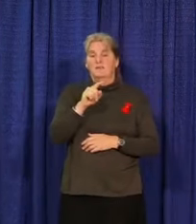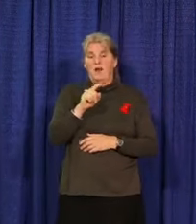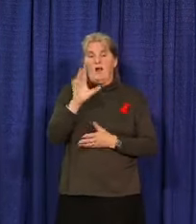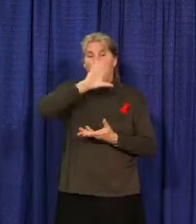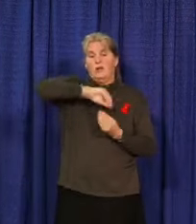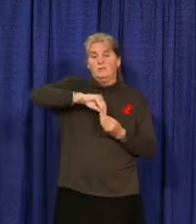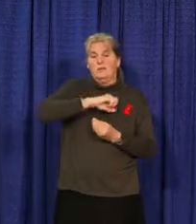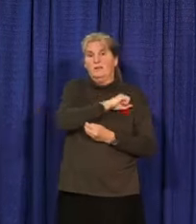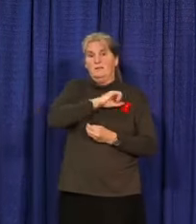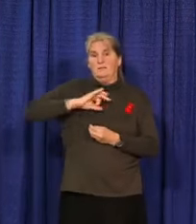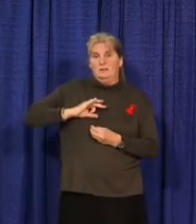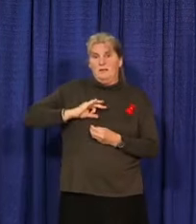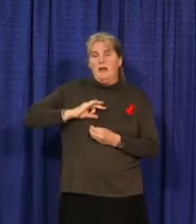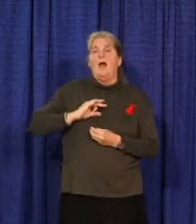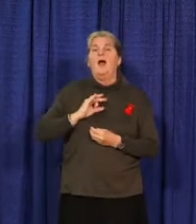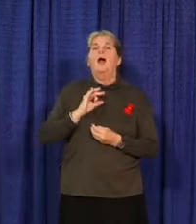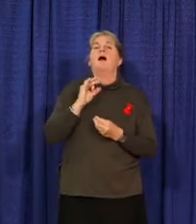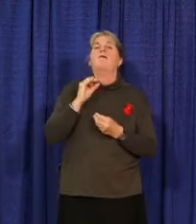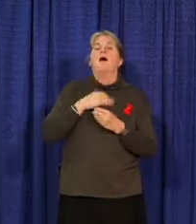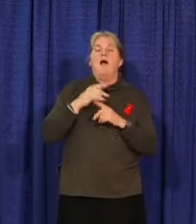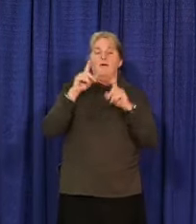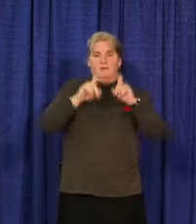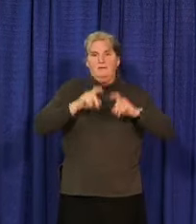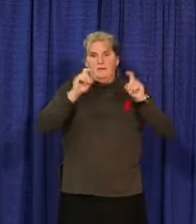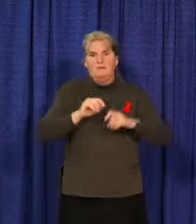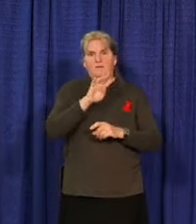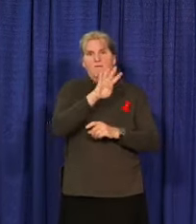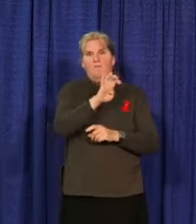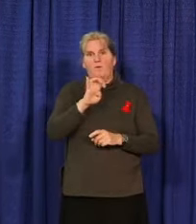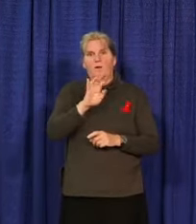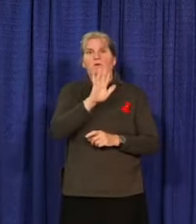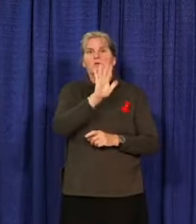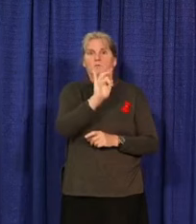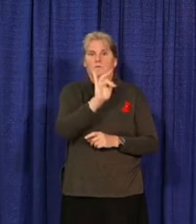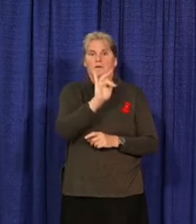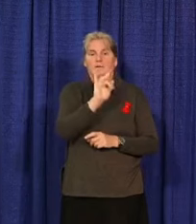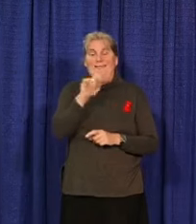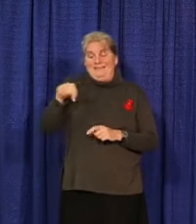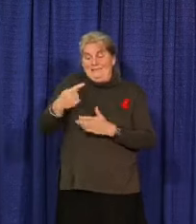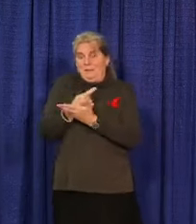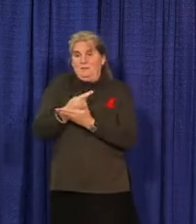staff have collected 425 samples. In the past seven days alone, we